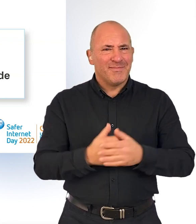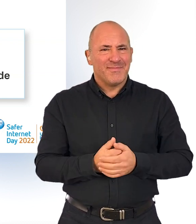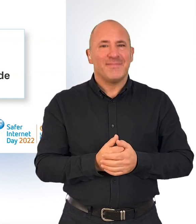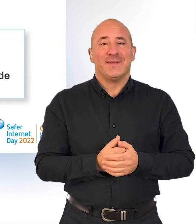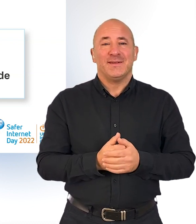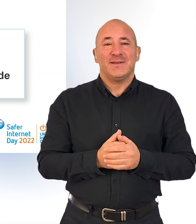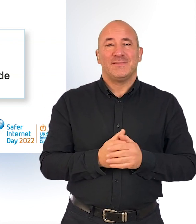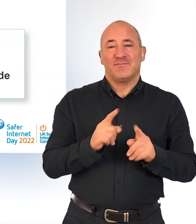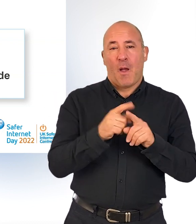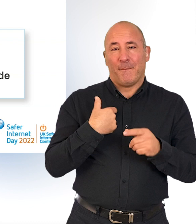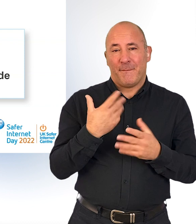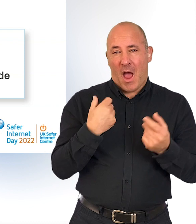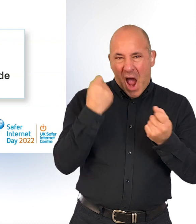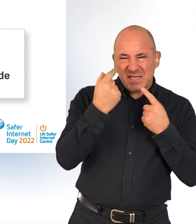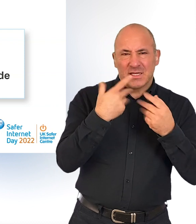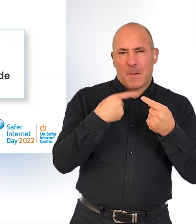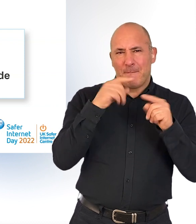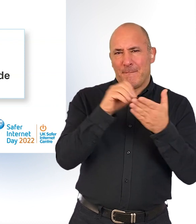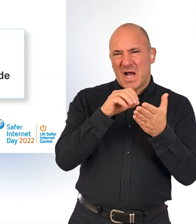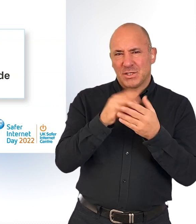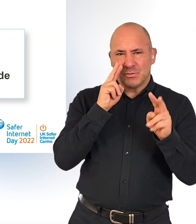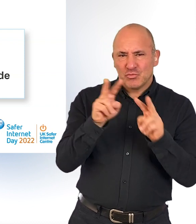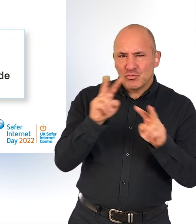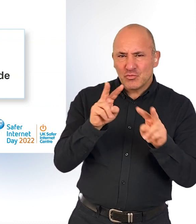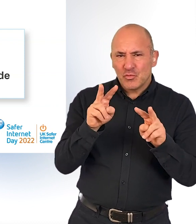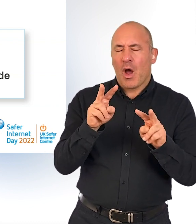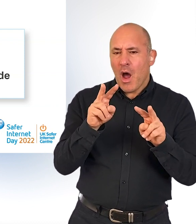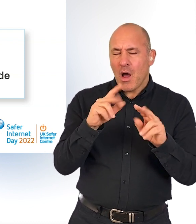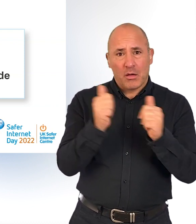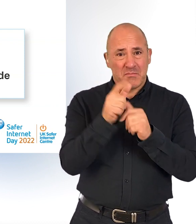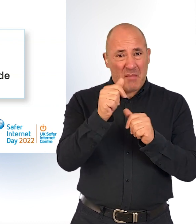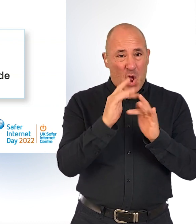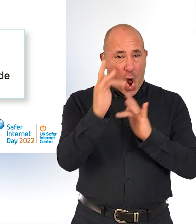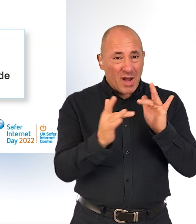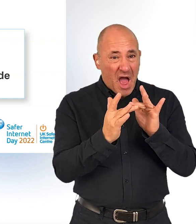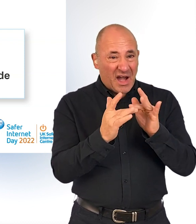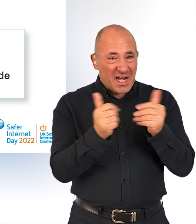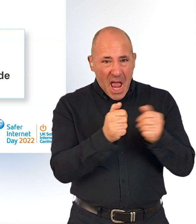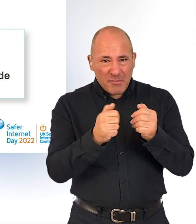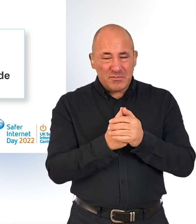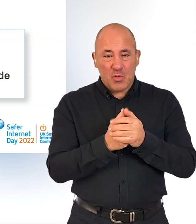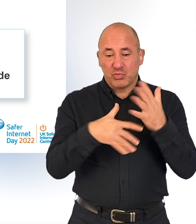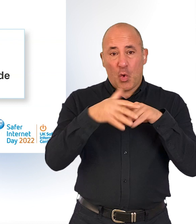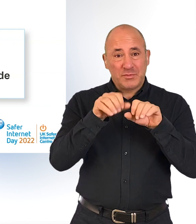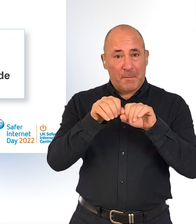and that you will also see that a lot of the messages and ideas we look at will work whether you are playing online games,